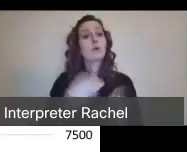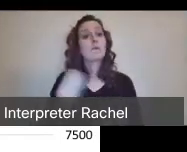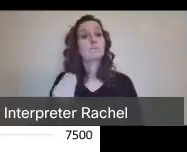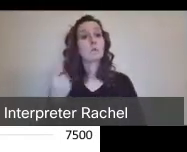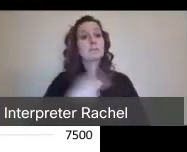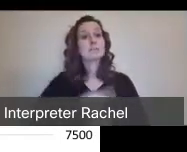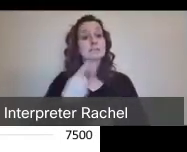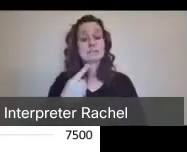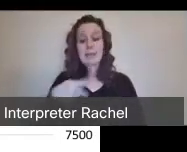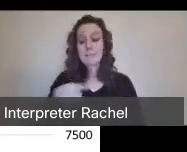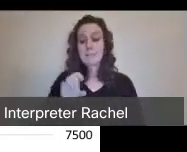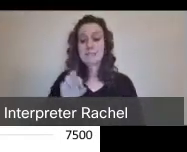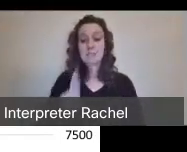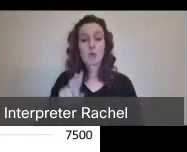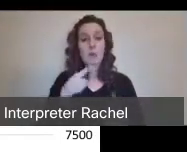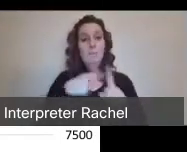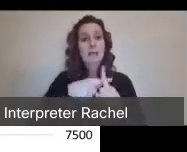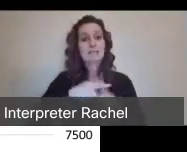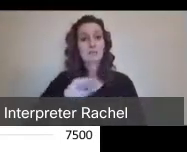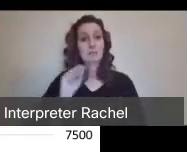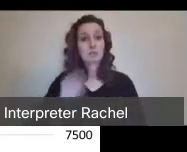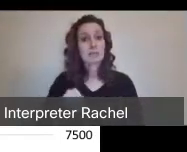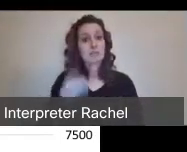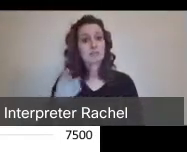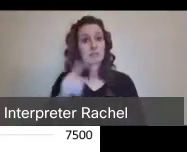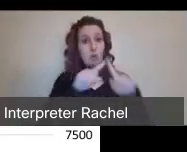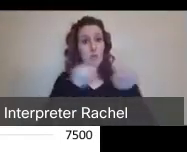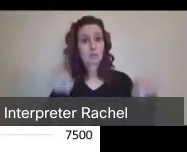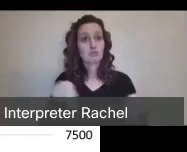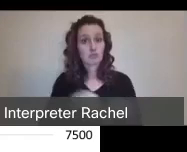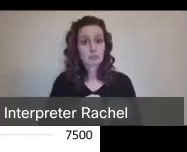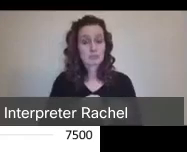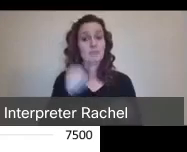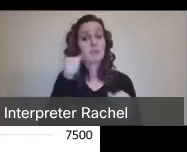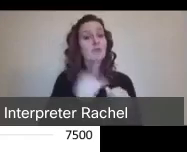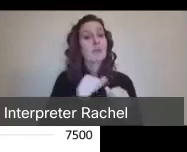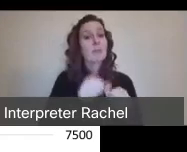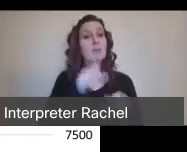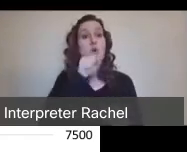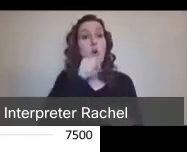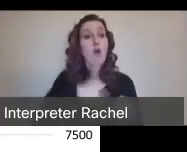positivity rate on the screen. As a reminder, the orange squiggly line is the number of